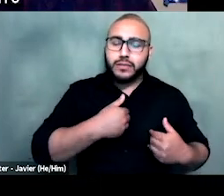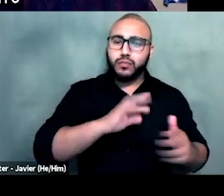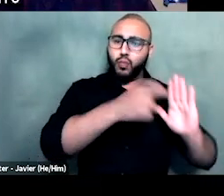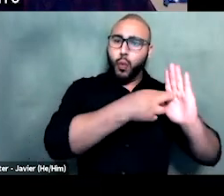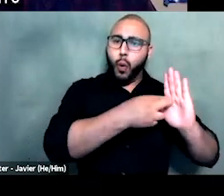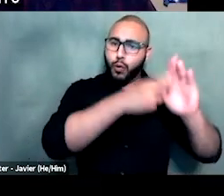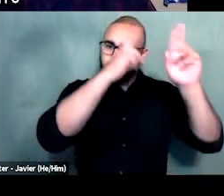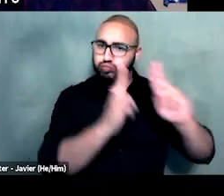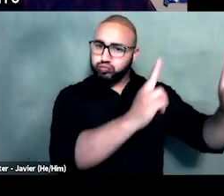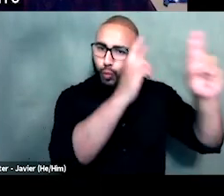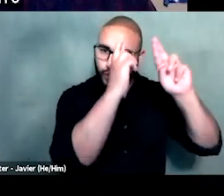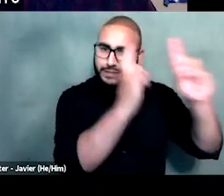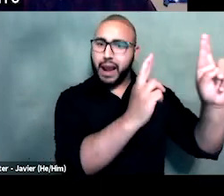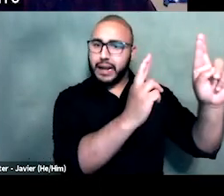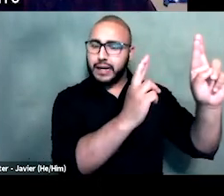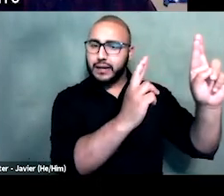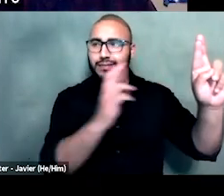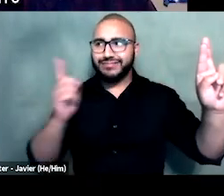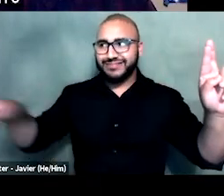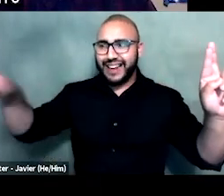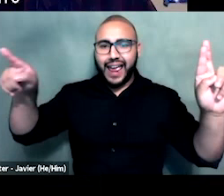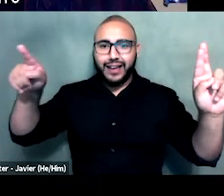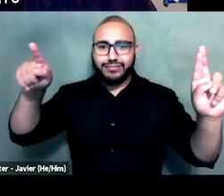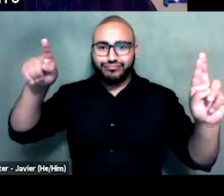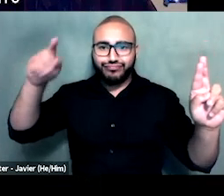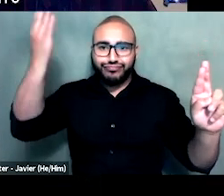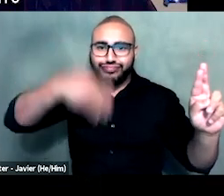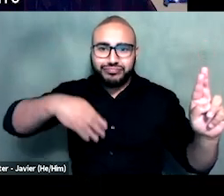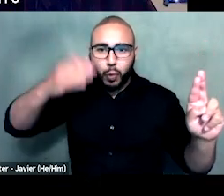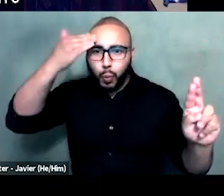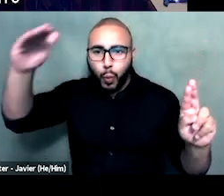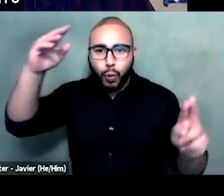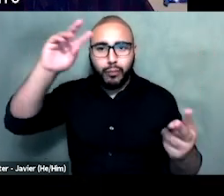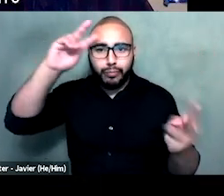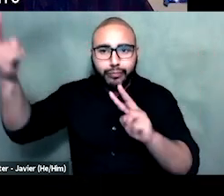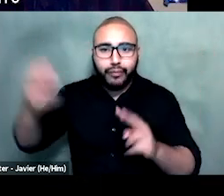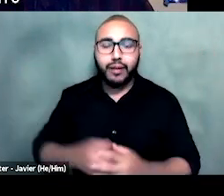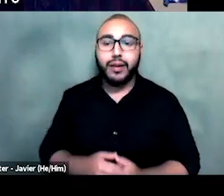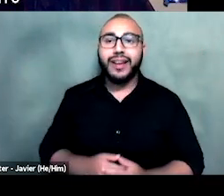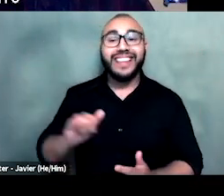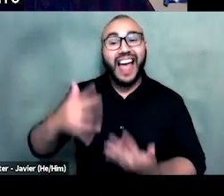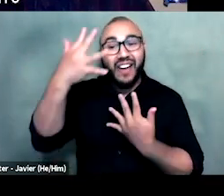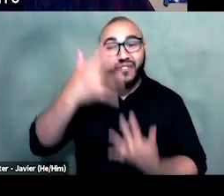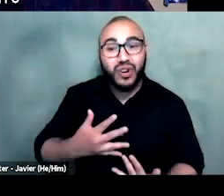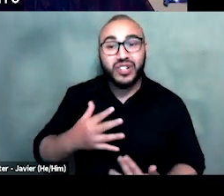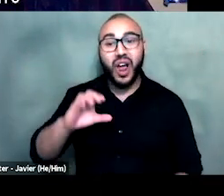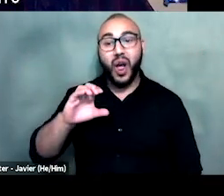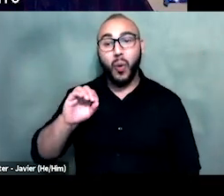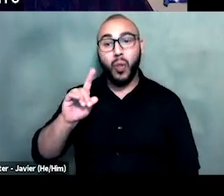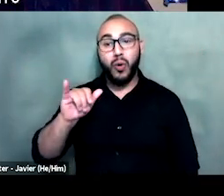were really respected. And it's the unfortunate aspect of colonialism really has